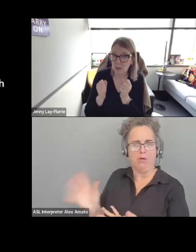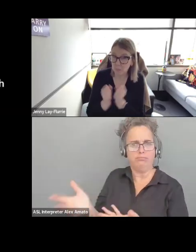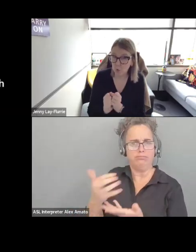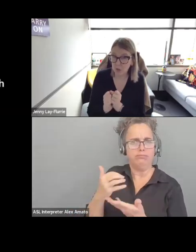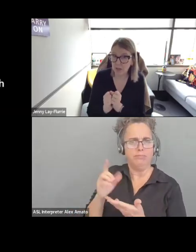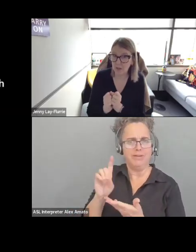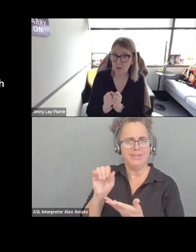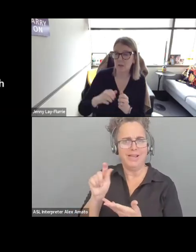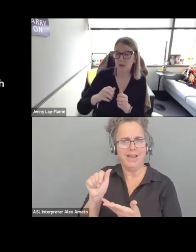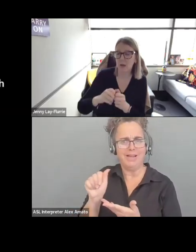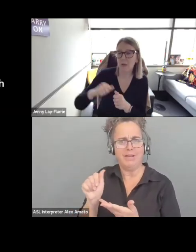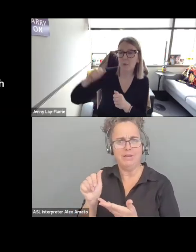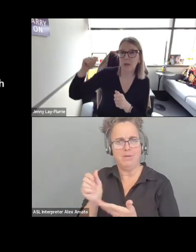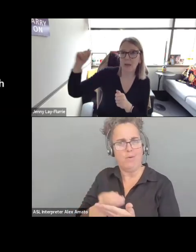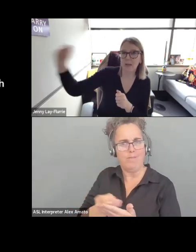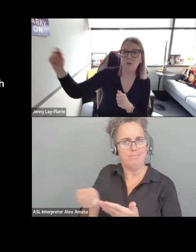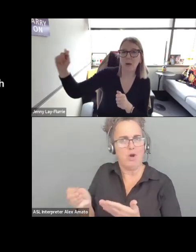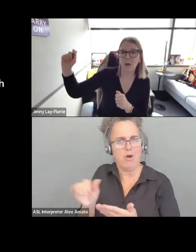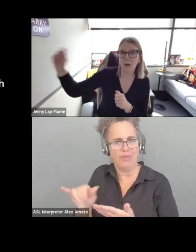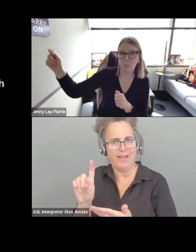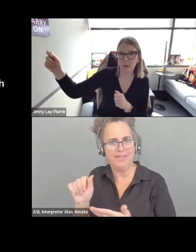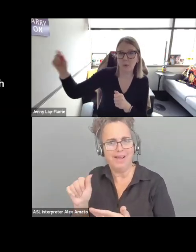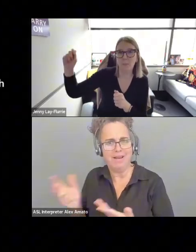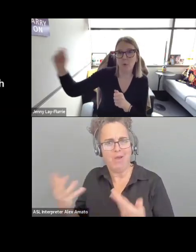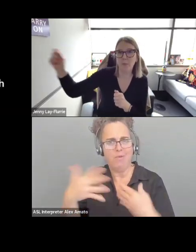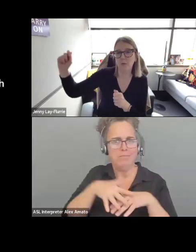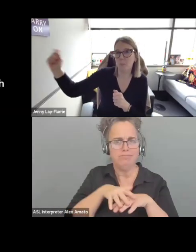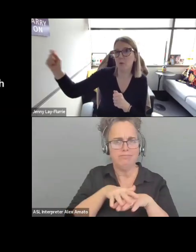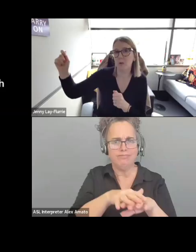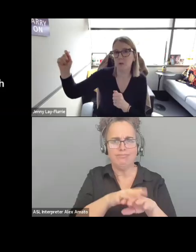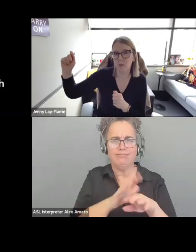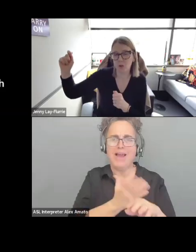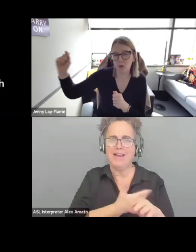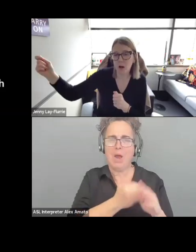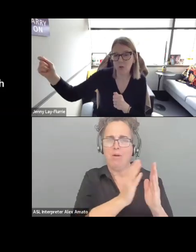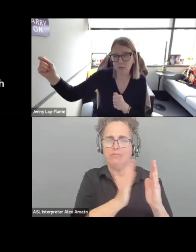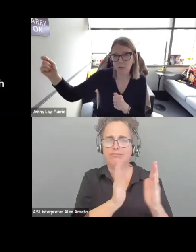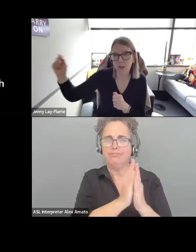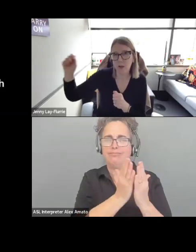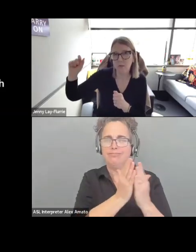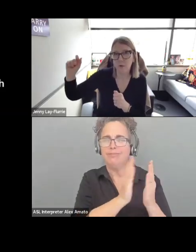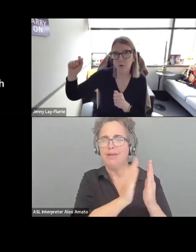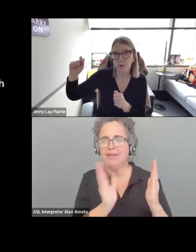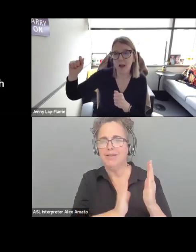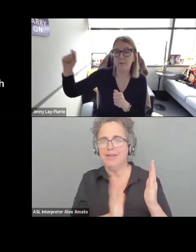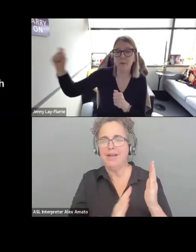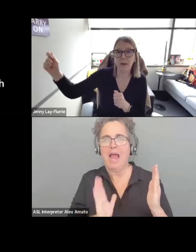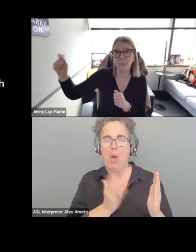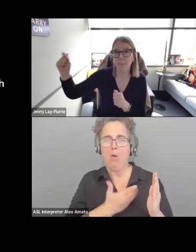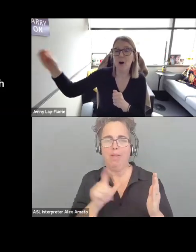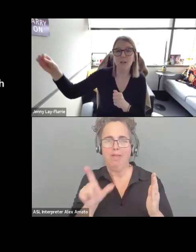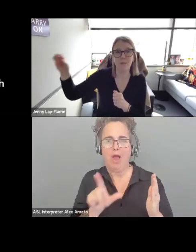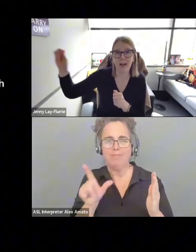We actually bought it and we put it into our library. We put those books onto the shelf for every part